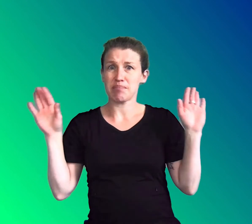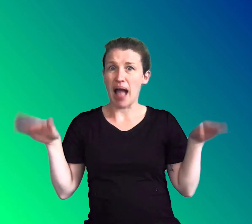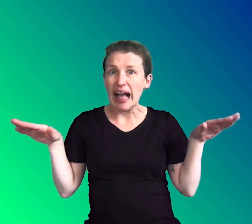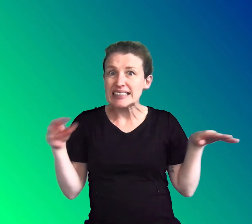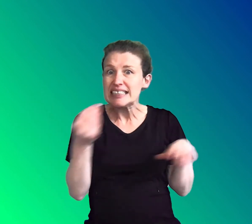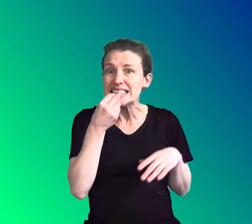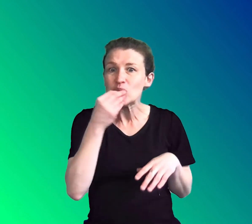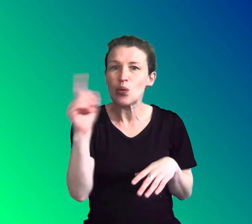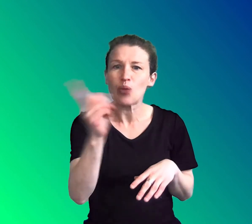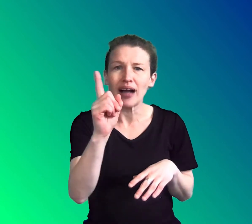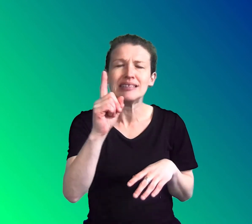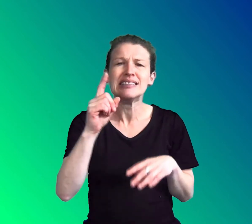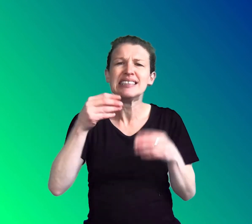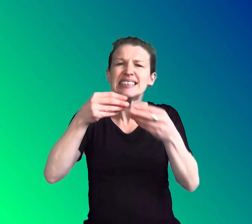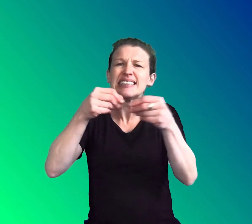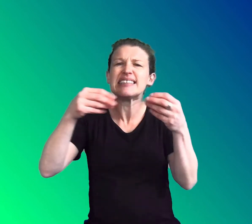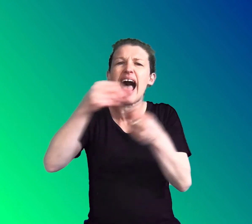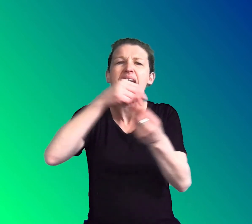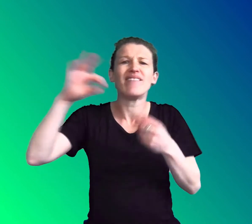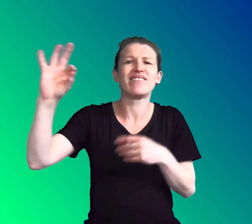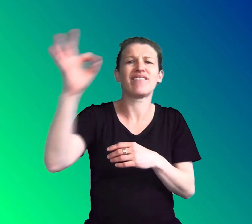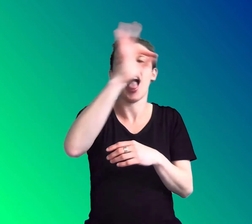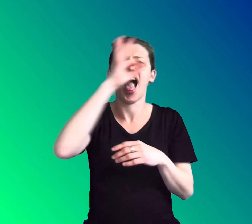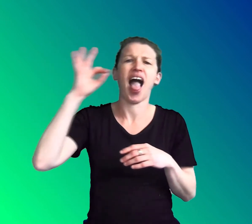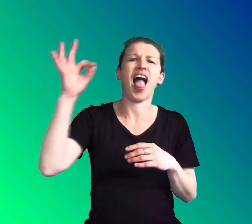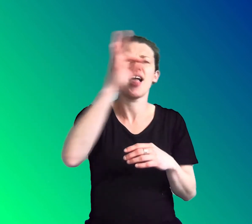Bats eat insects like sandflies,